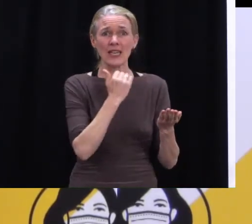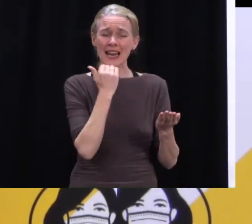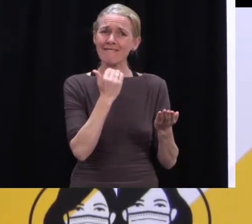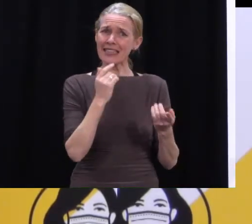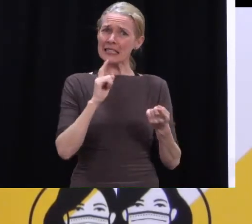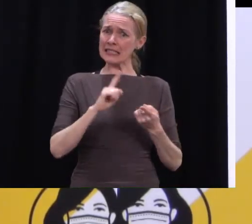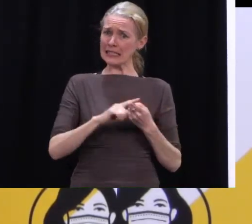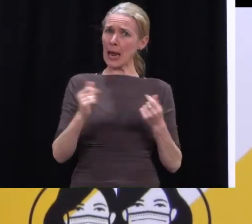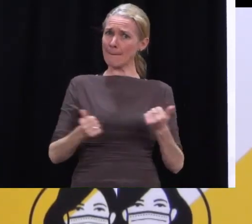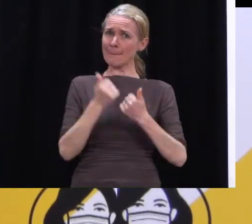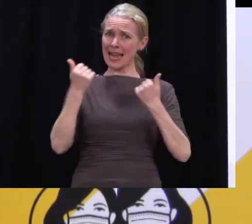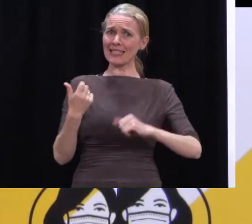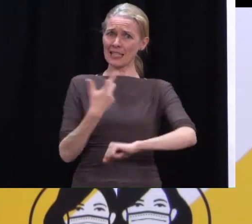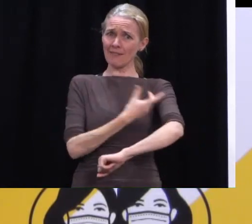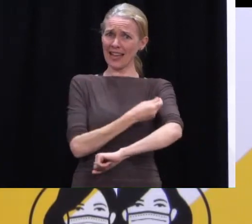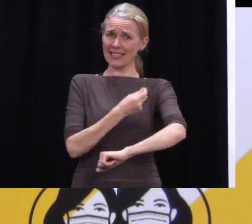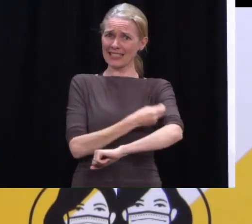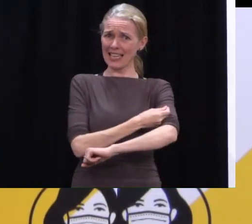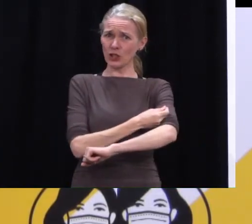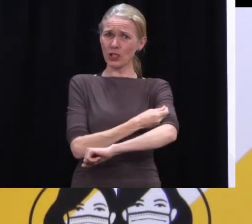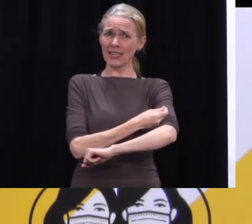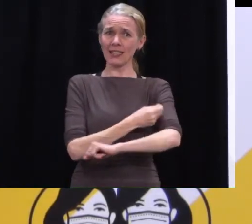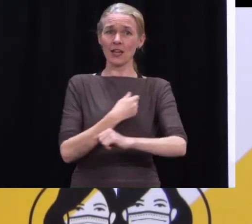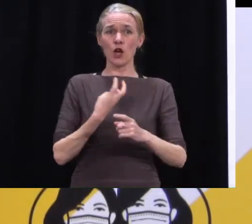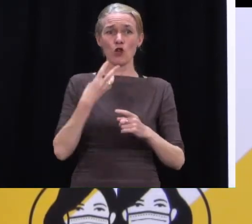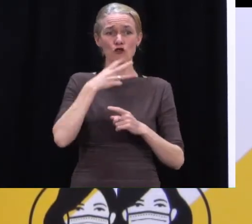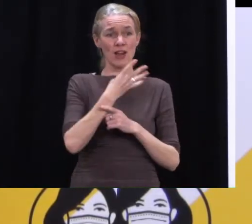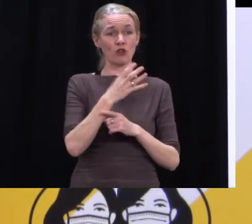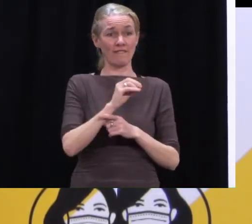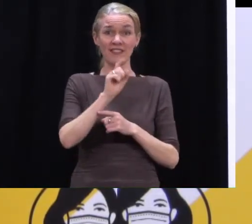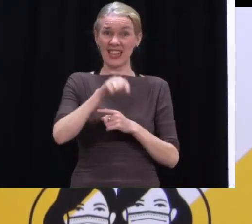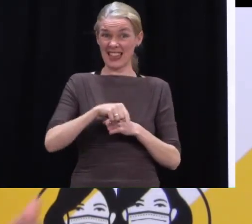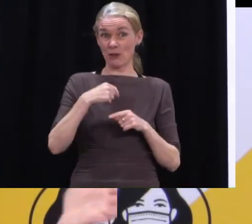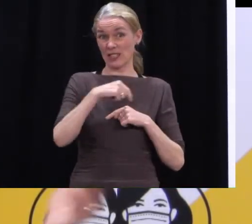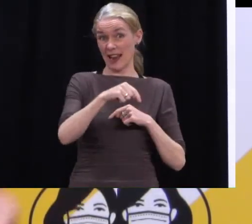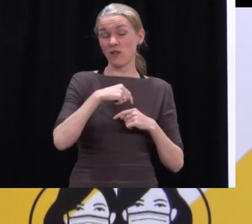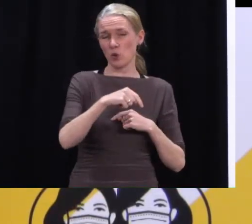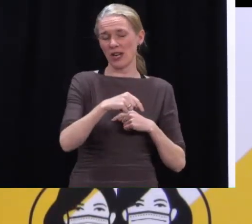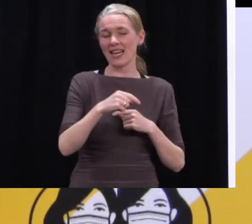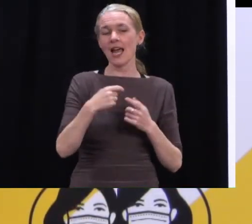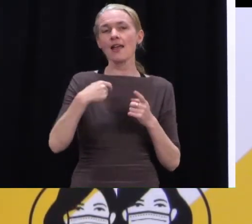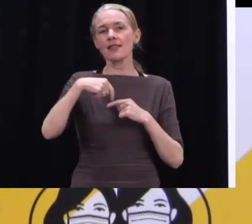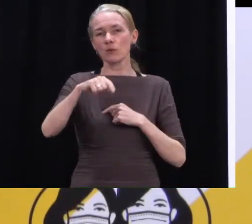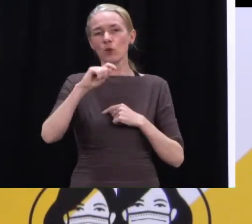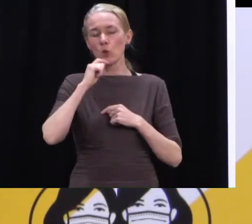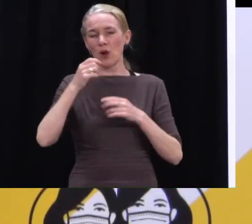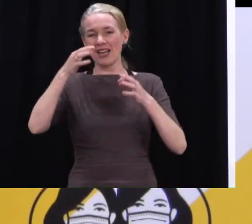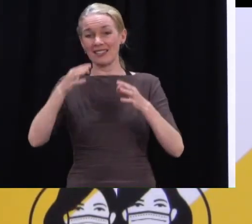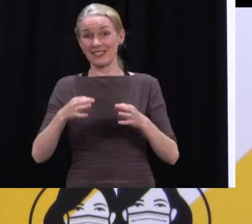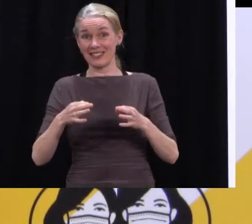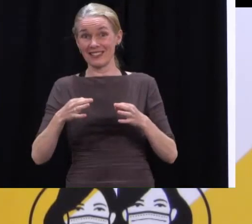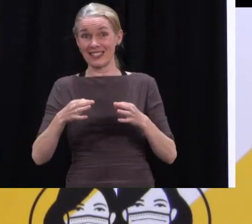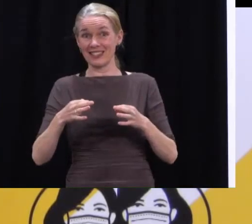put in particularly in aucds. The worst-case snare --